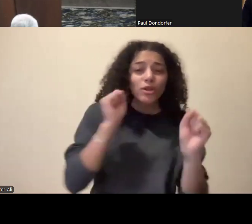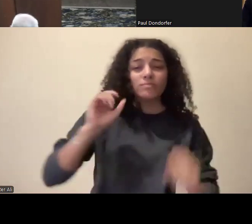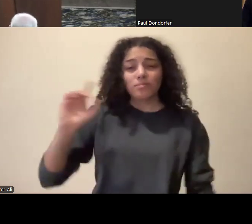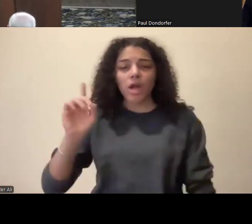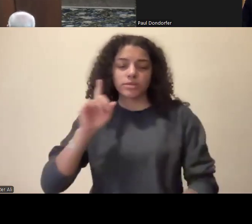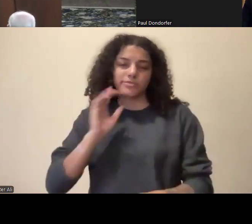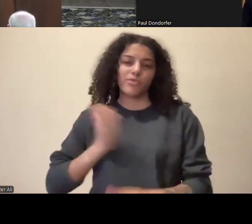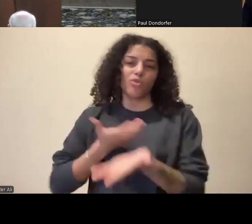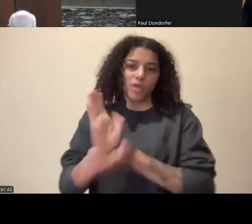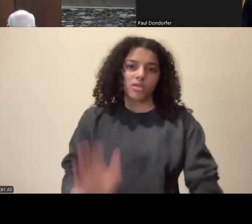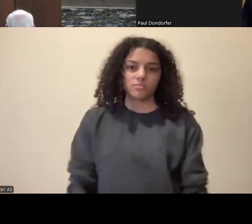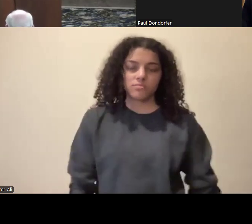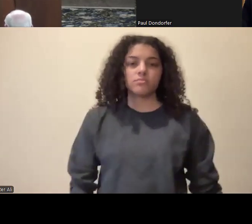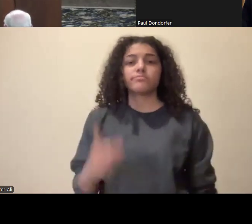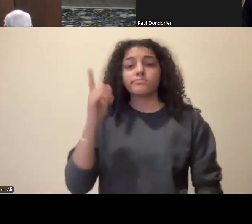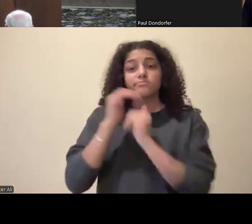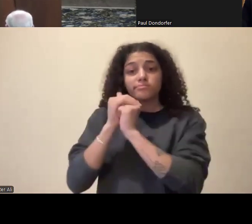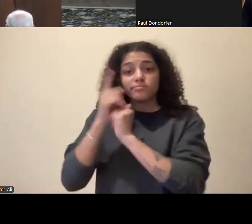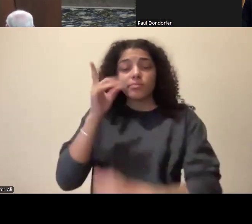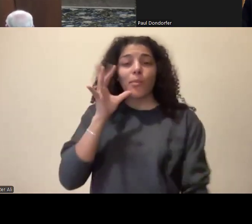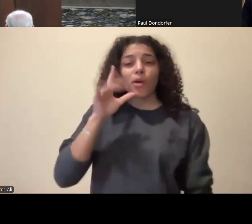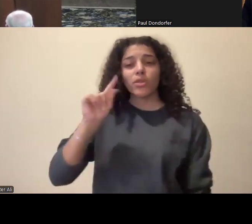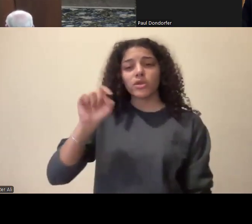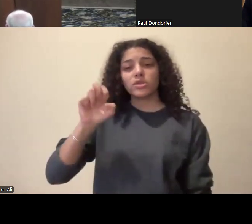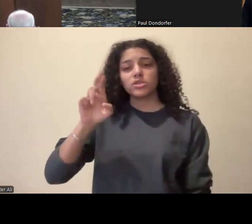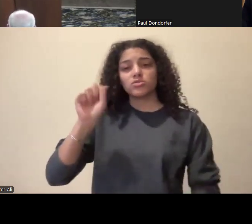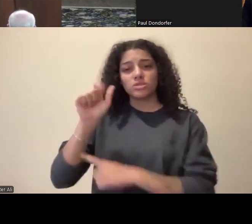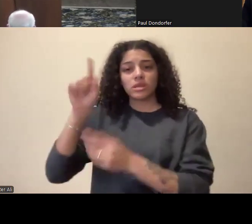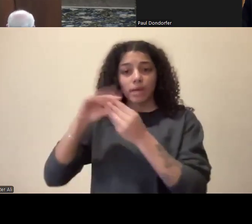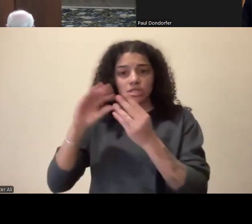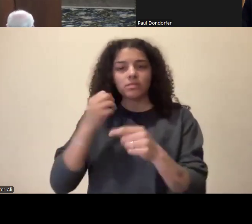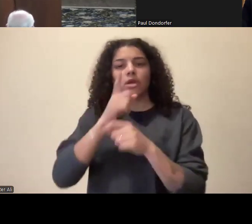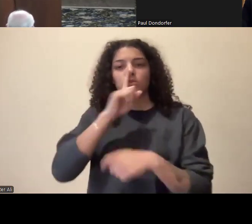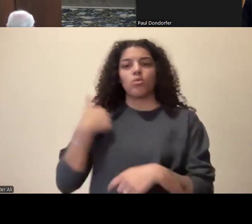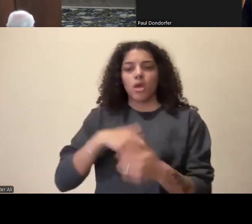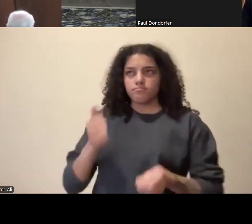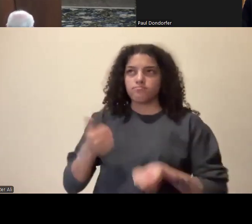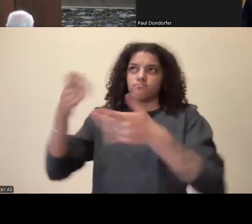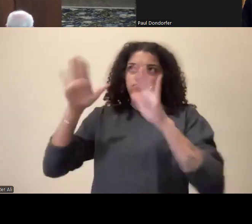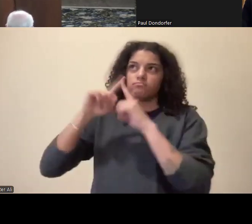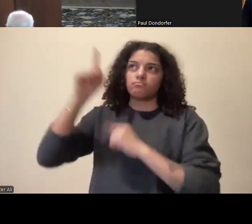is what Mother Teresa claims putting oneself in the hands of God and we put our efforts in your